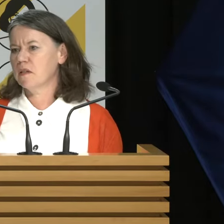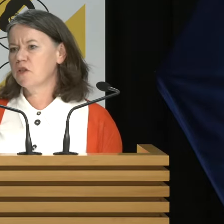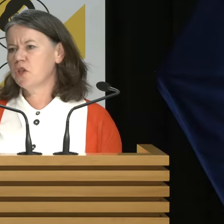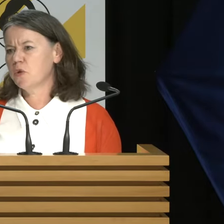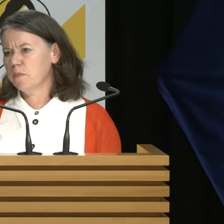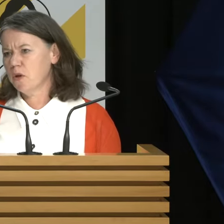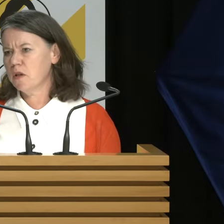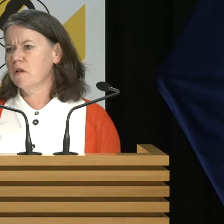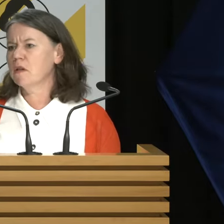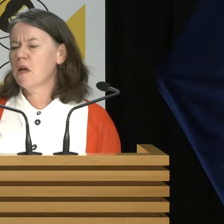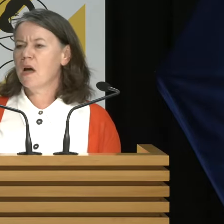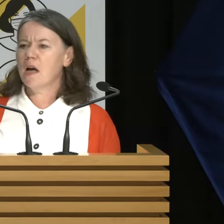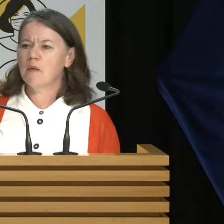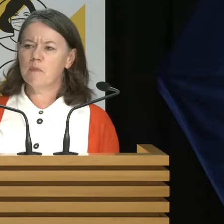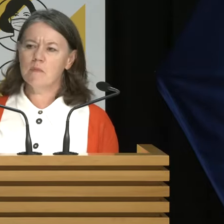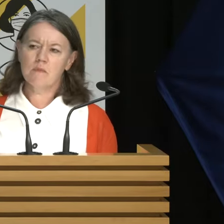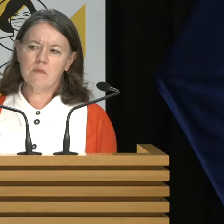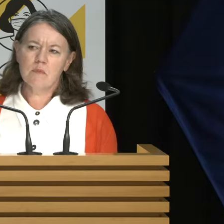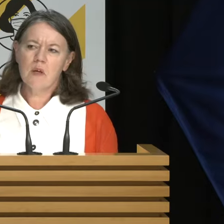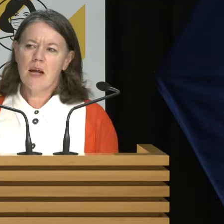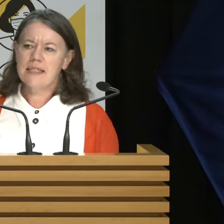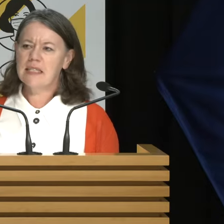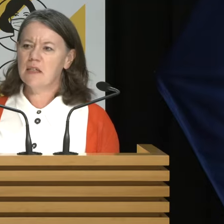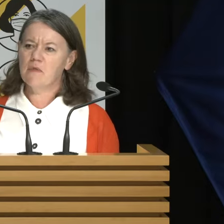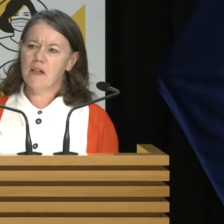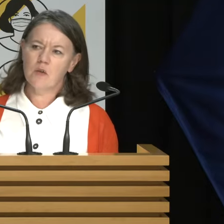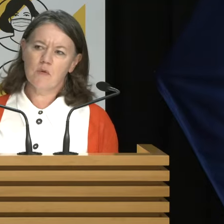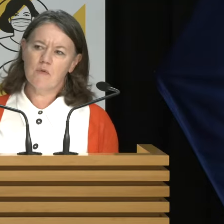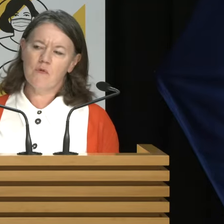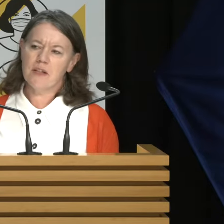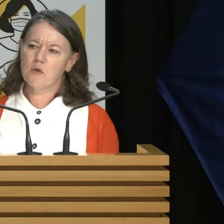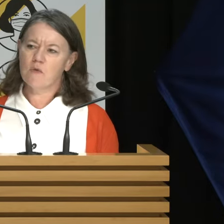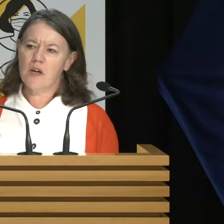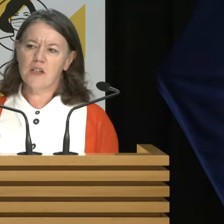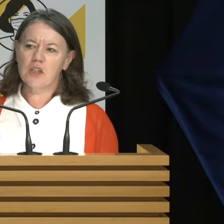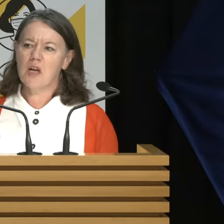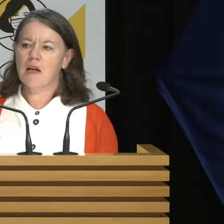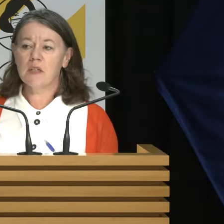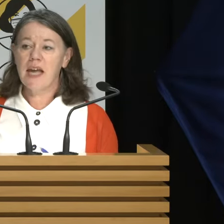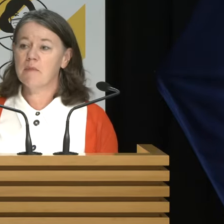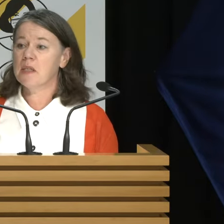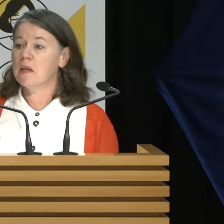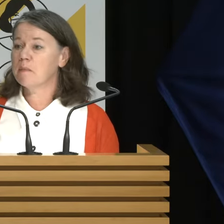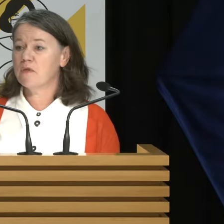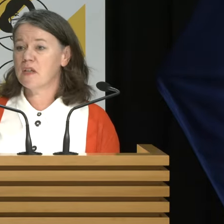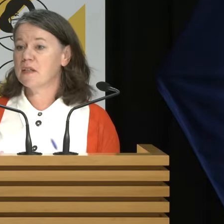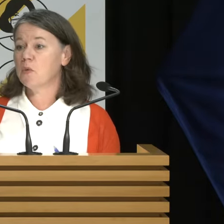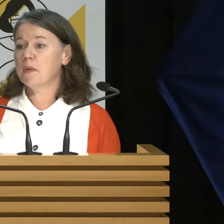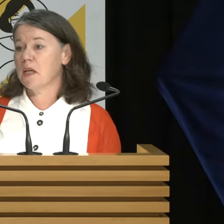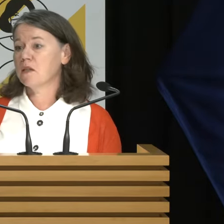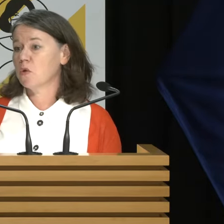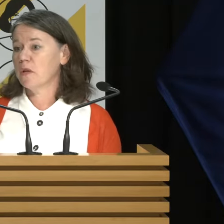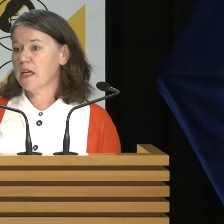They have made contact with the person, it has been